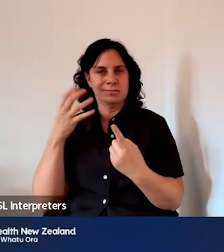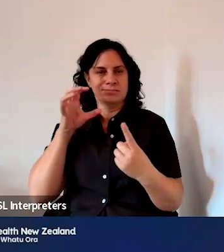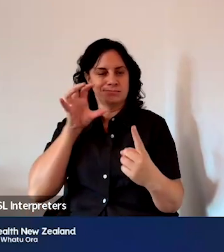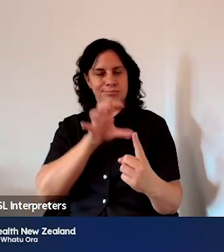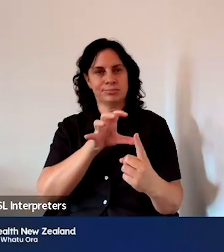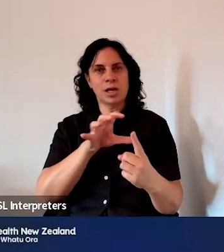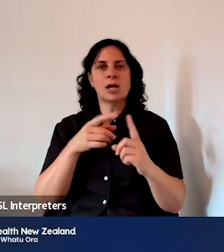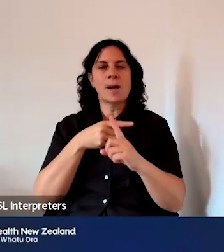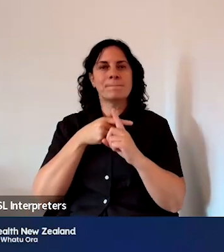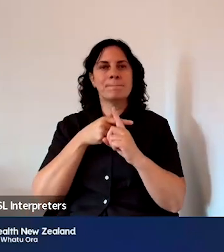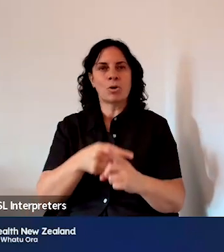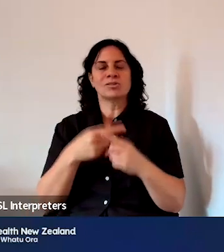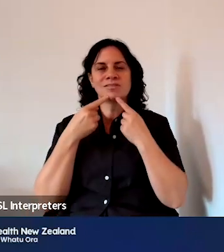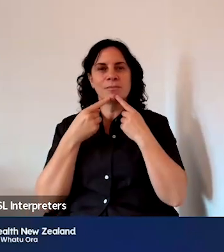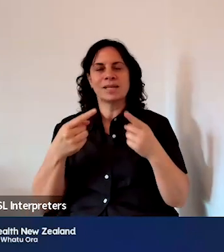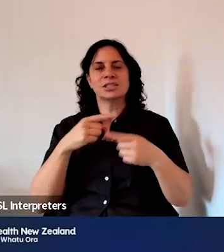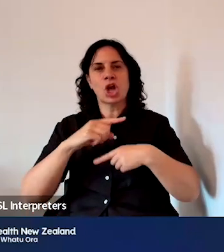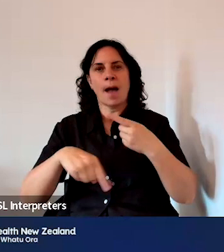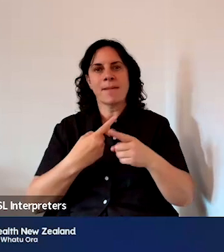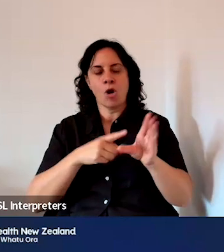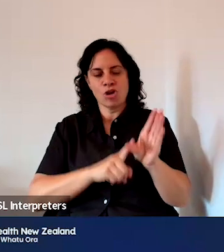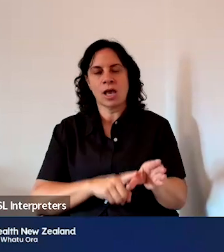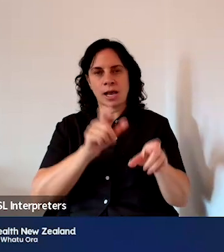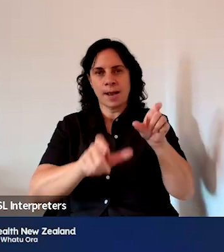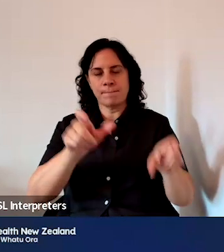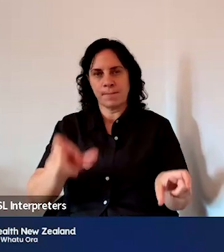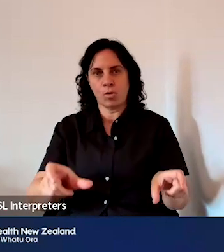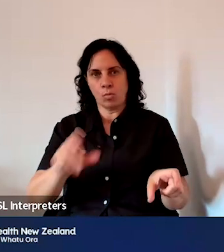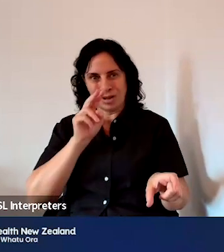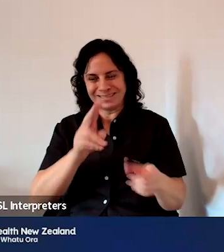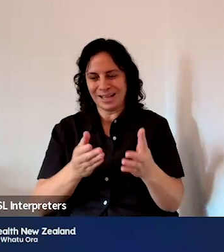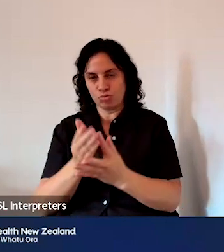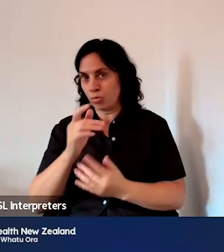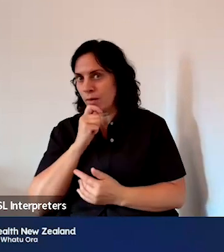about young people, that we see and this and I think that's a really,